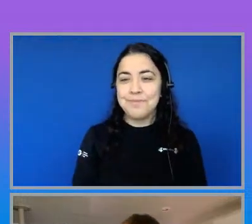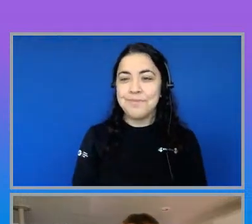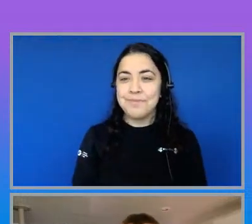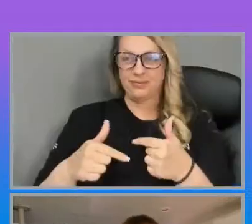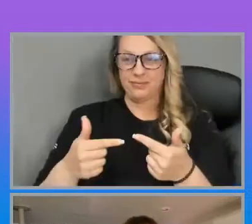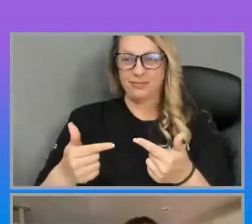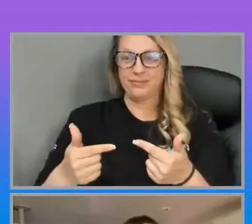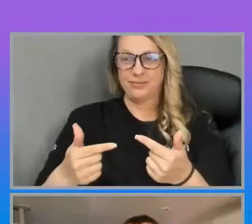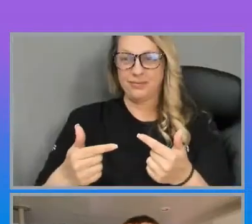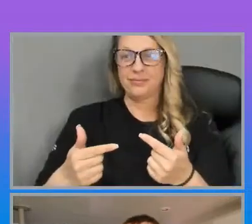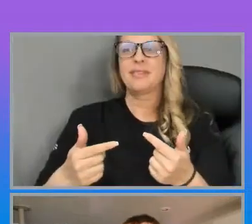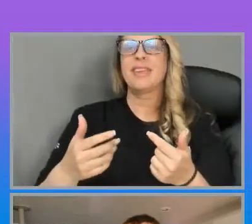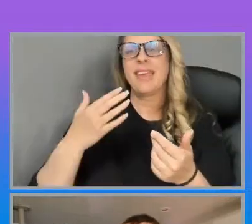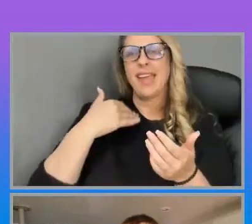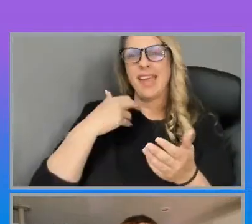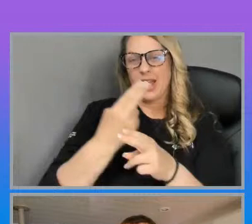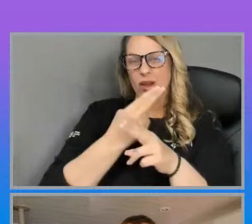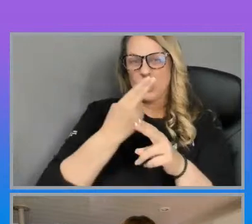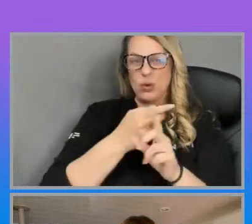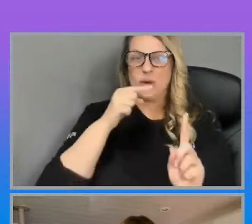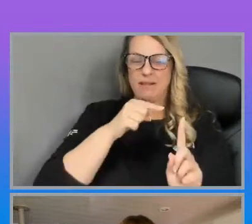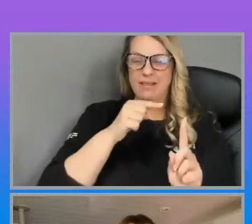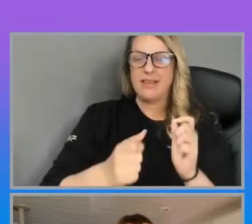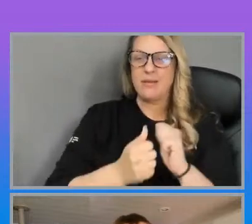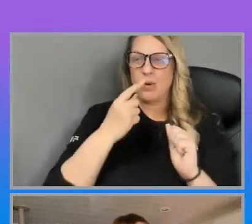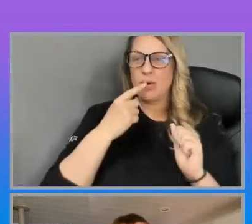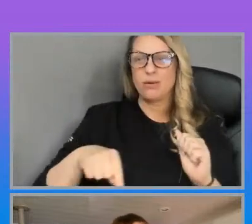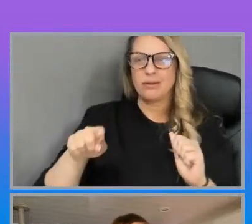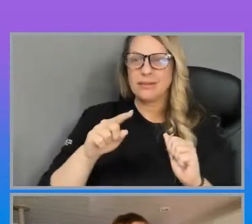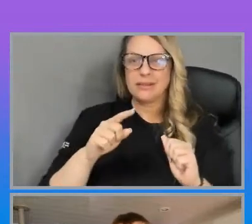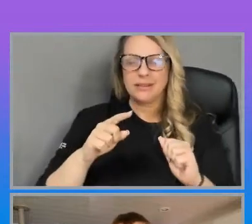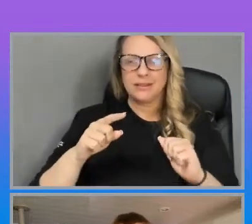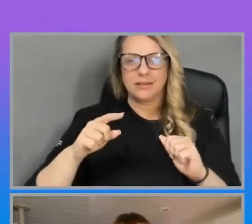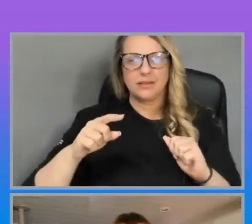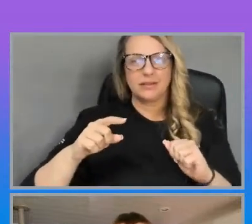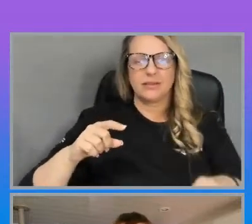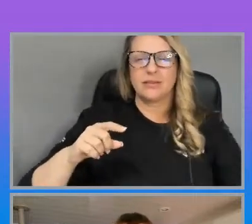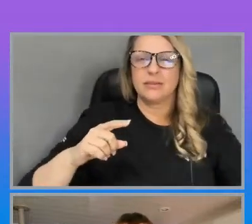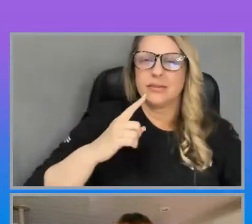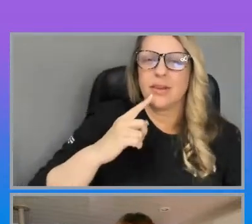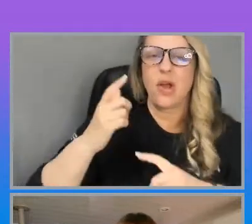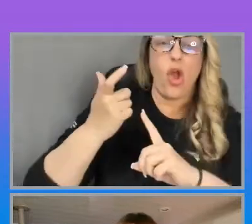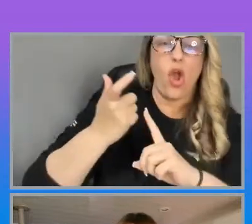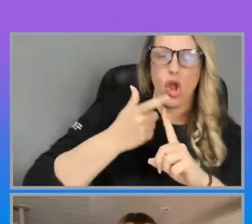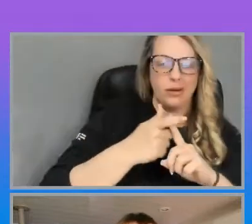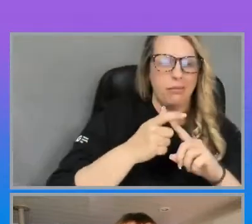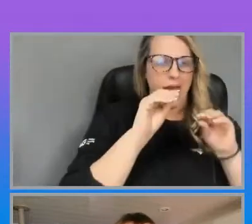that the majority of use of this, you know, outside of the automatic layout methods, where